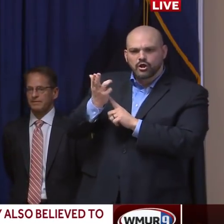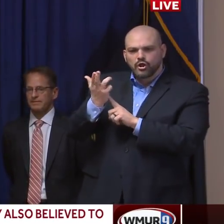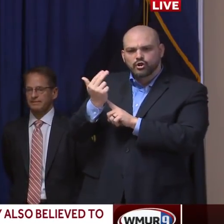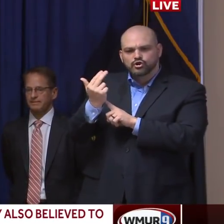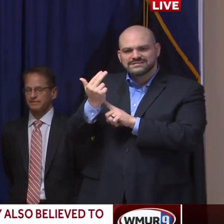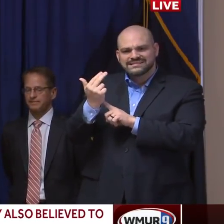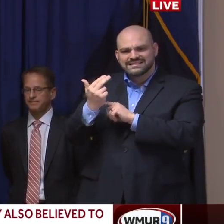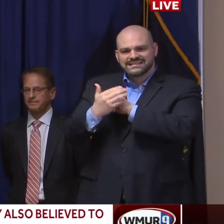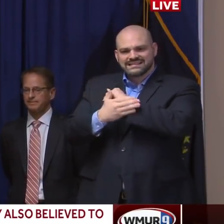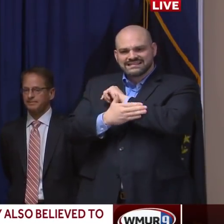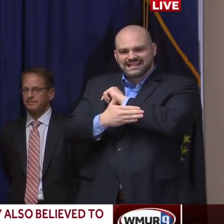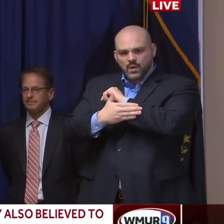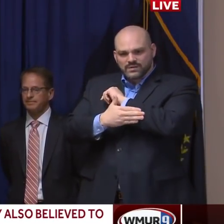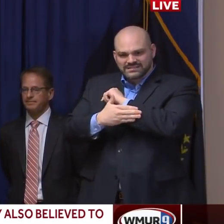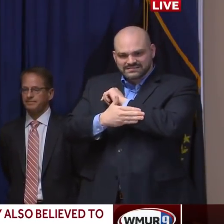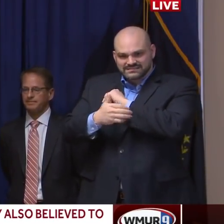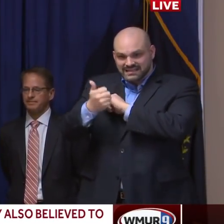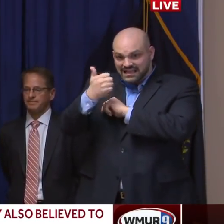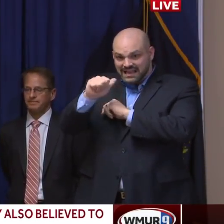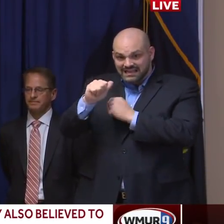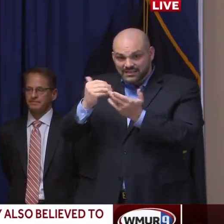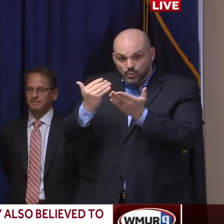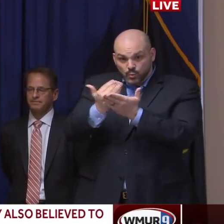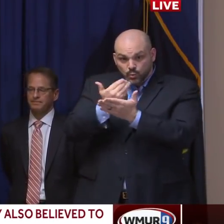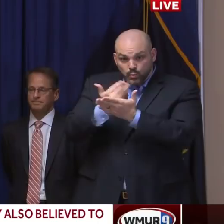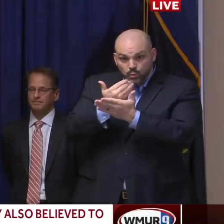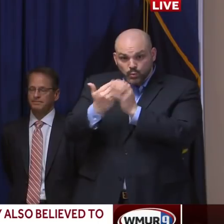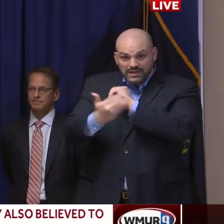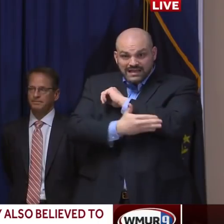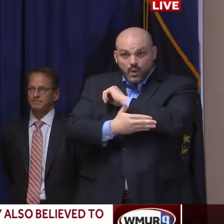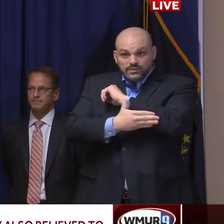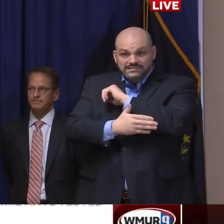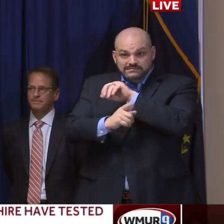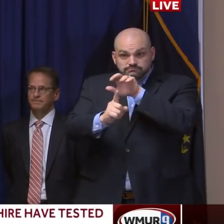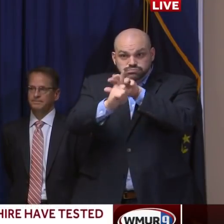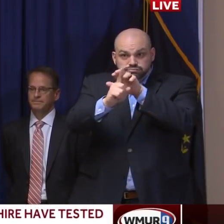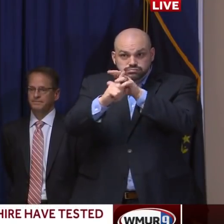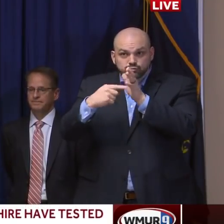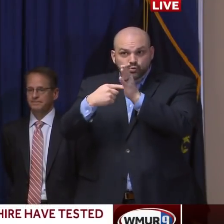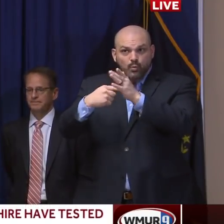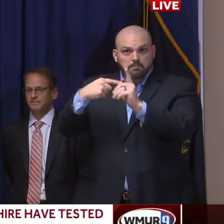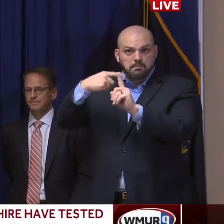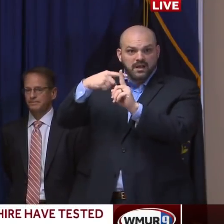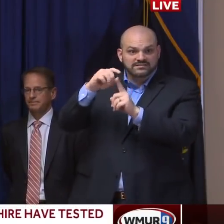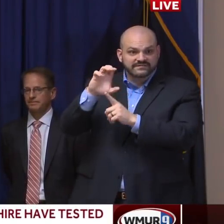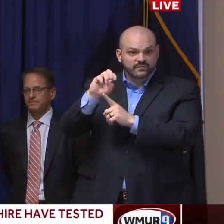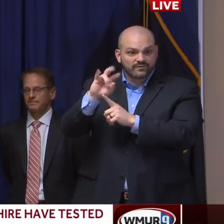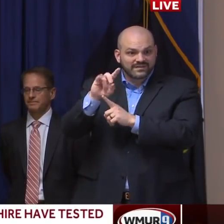I AM SORRY. THE 13, ARE THERE ANY NEW COUNTIES WE HAVE?